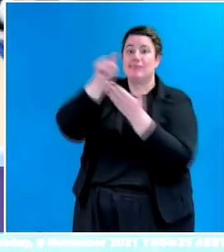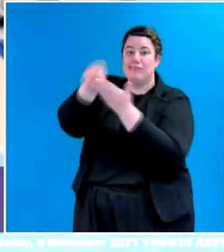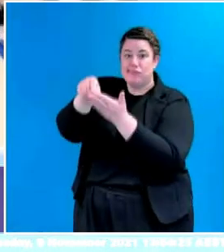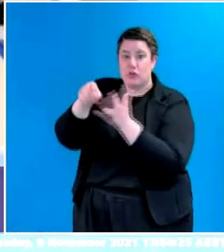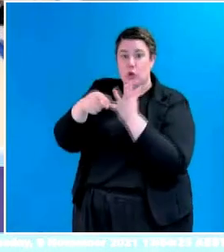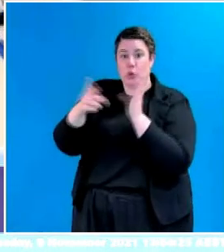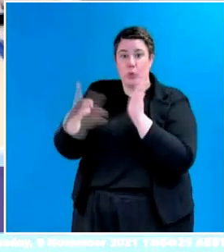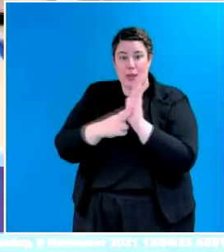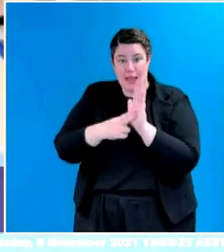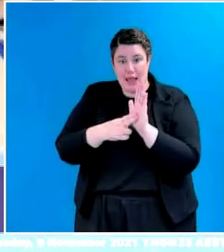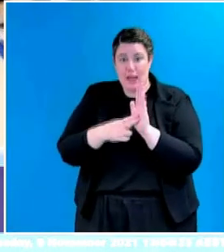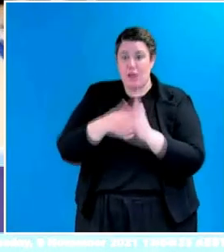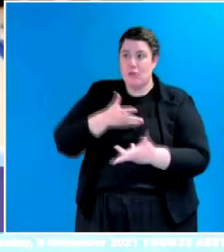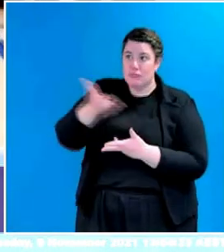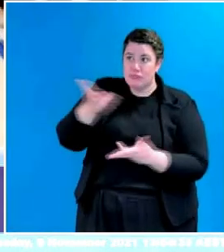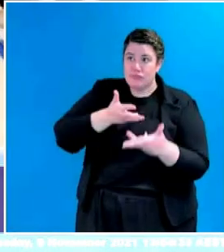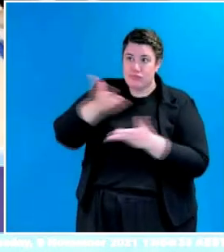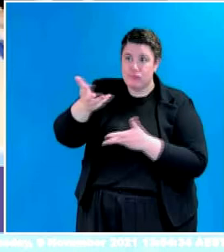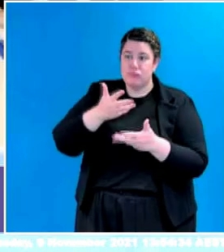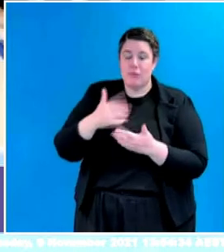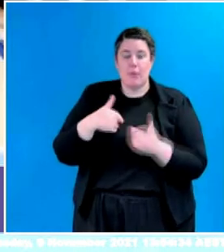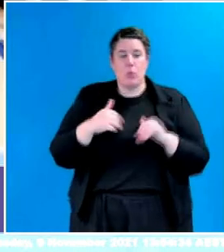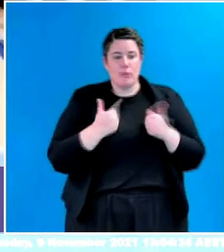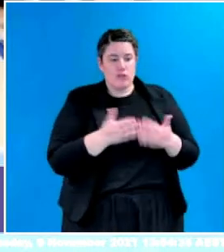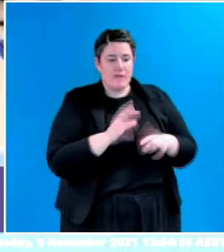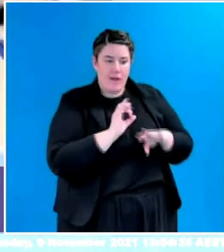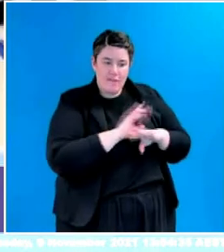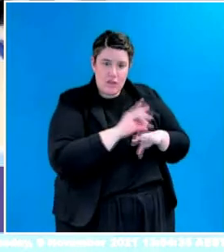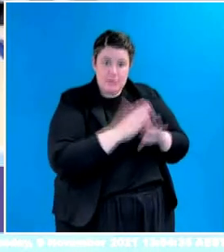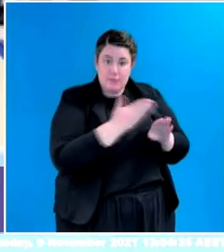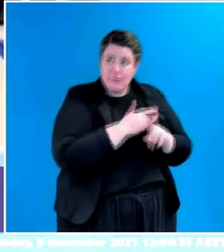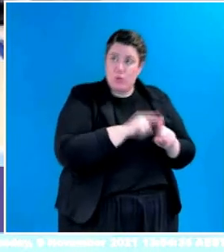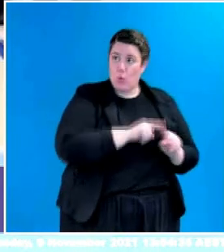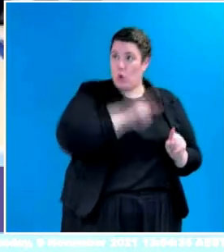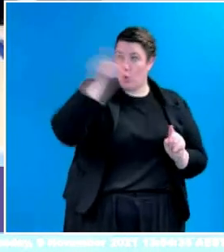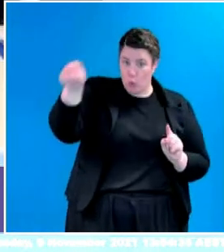review legal advice there on our positions.